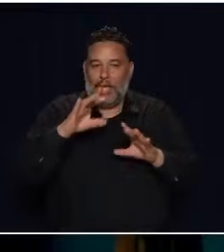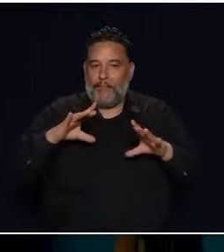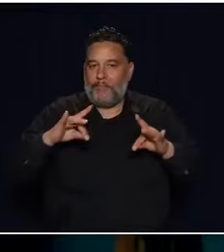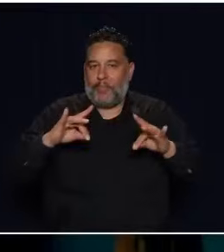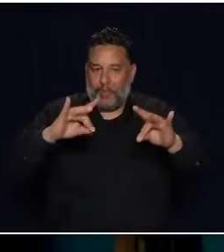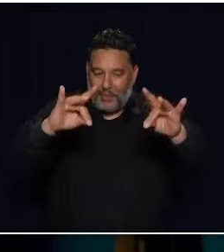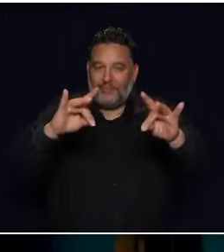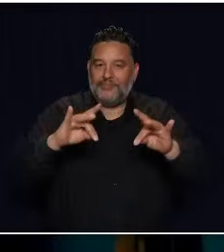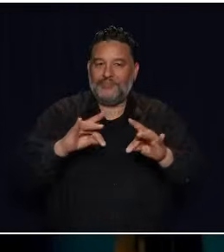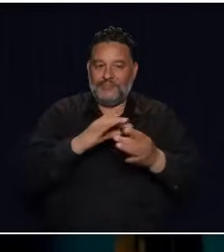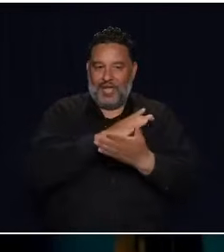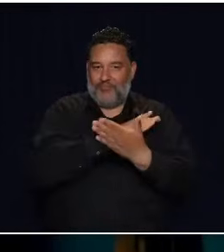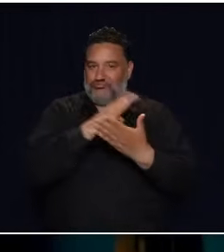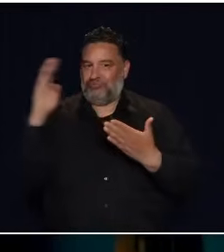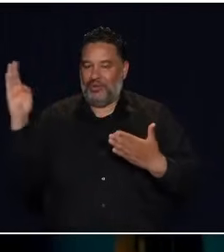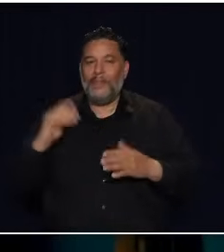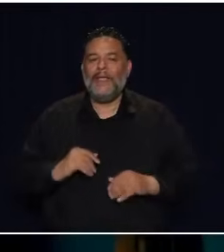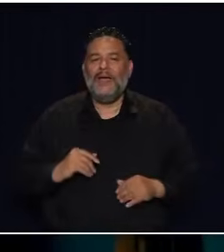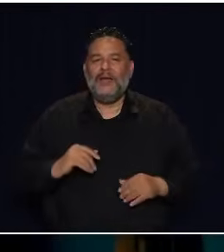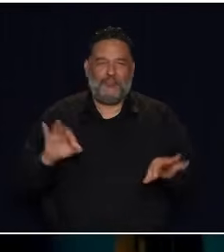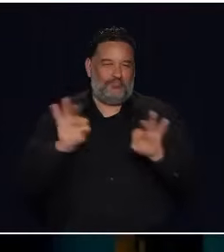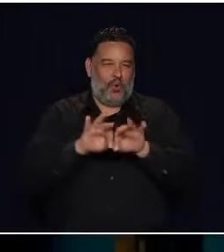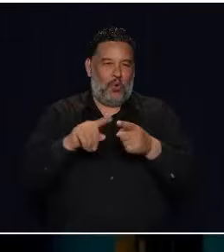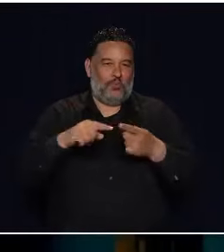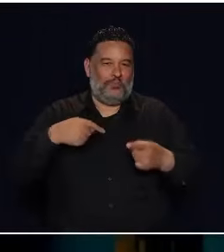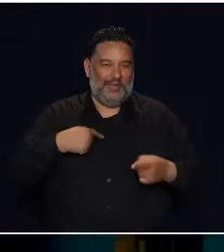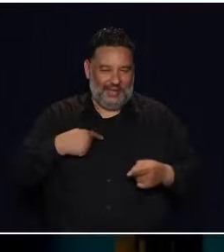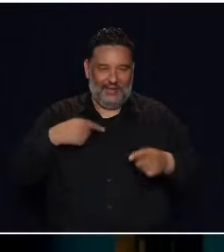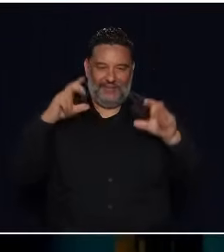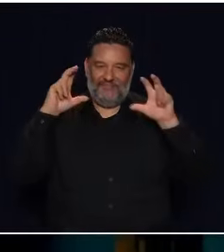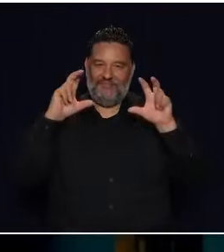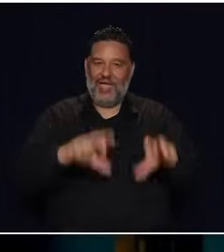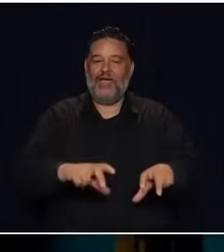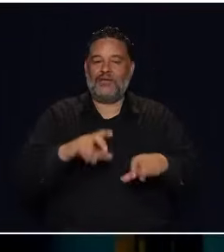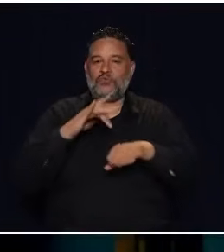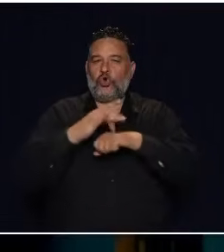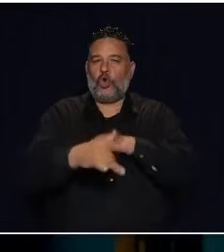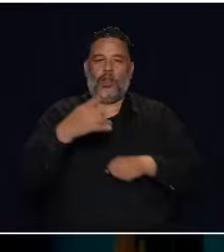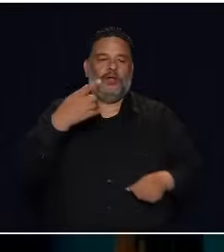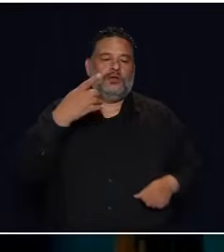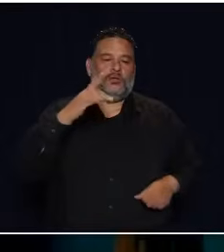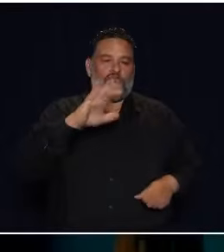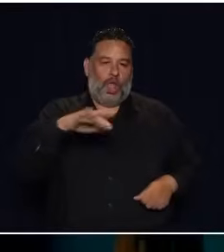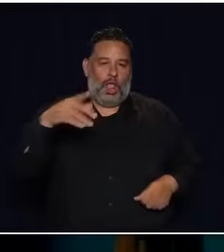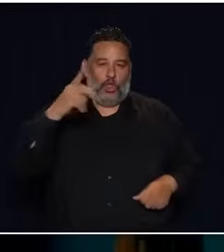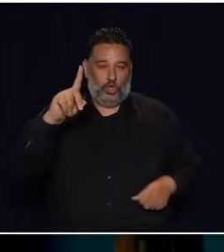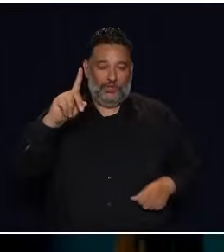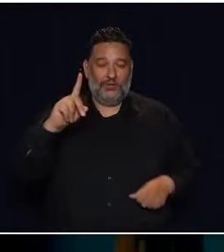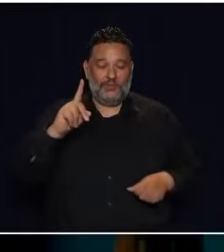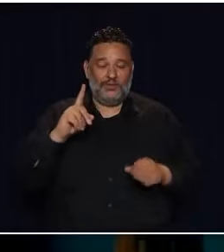ARE AS THEY GROW AND ACCUMULATE SKILLS THROUGH THEIR TIMELINE.